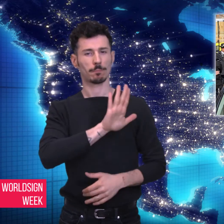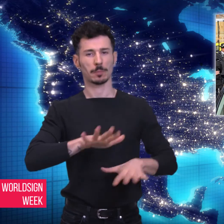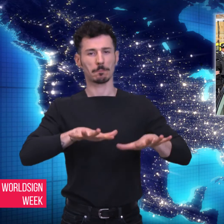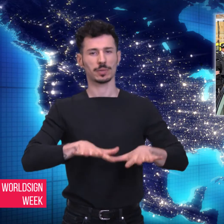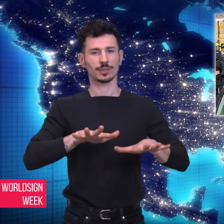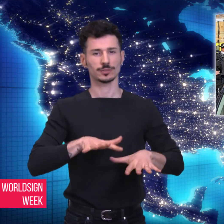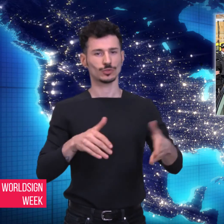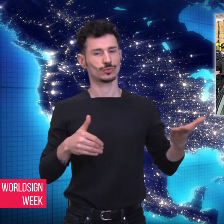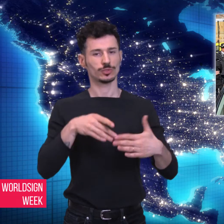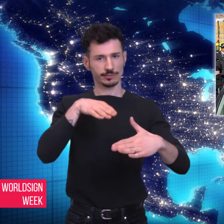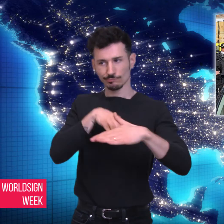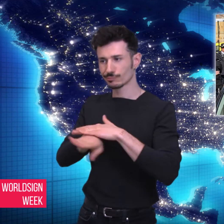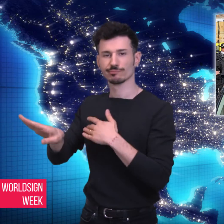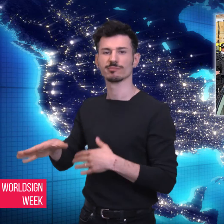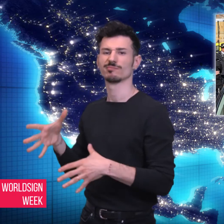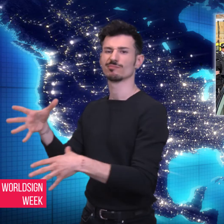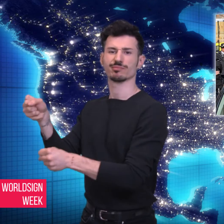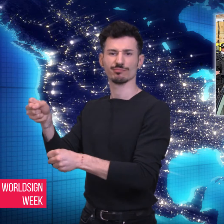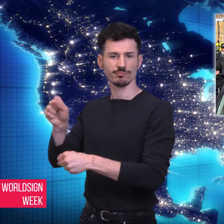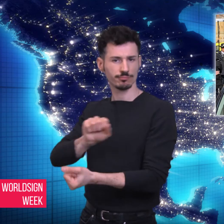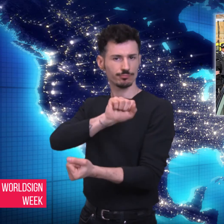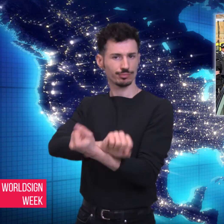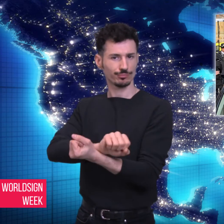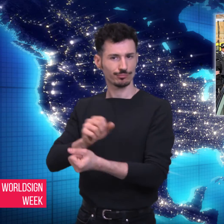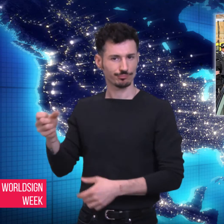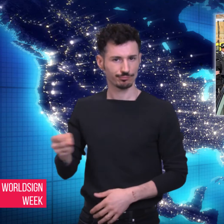asylum and allowed the British police to enter the